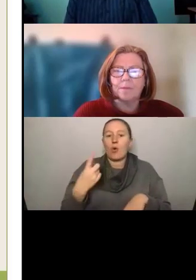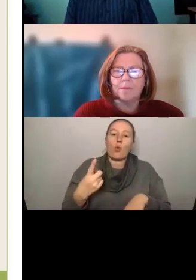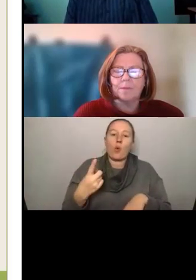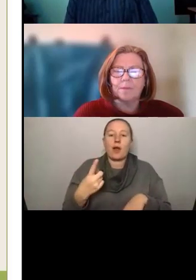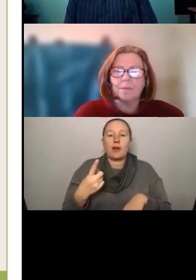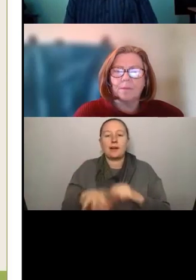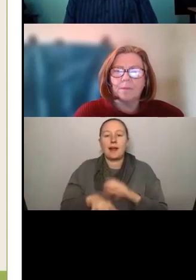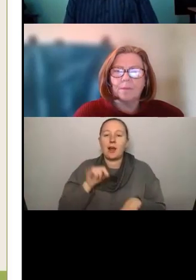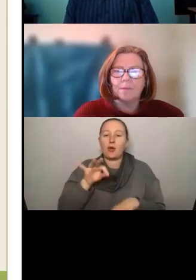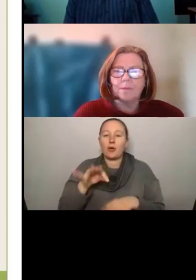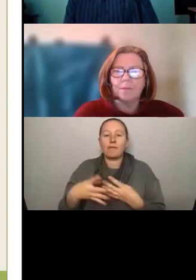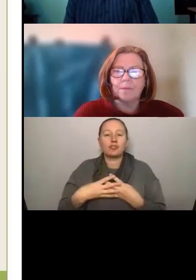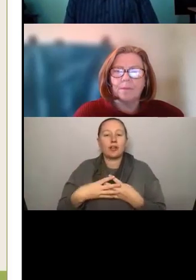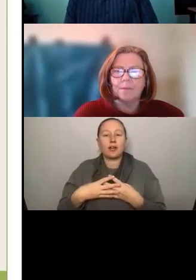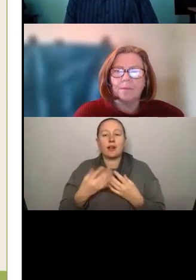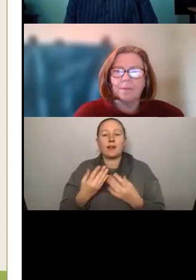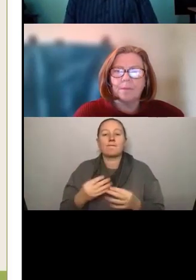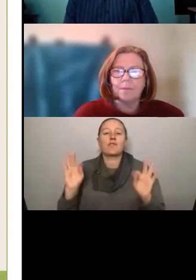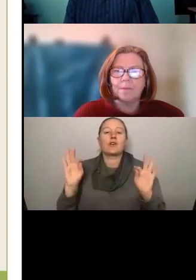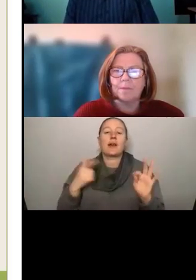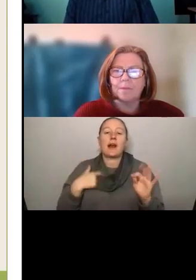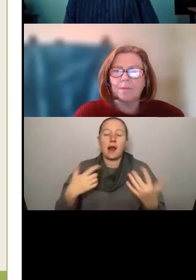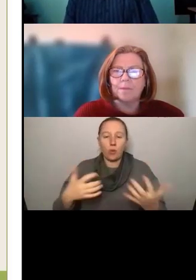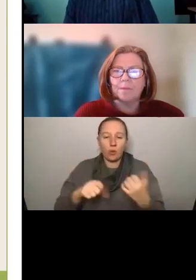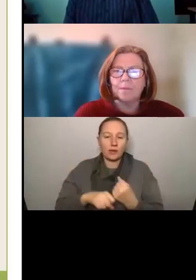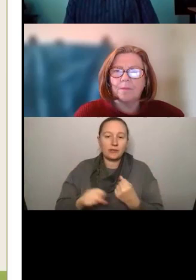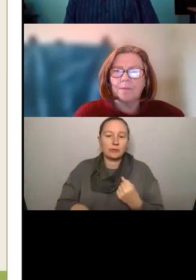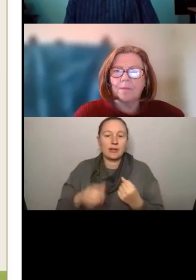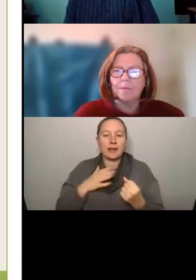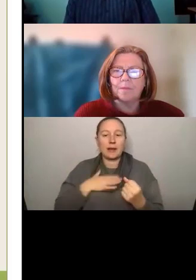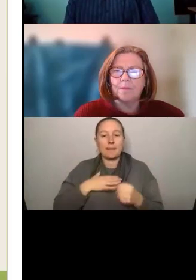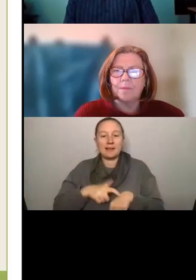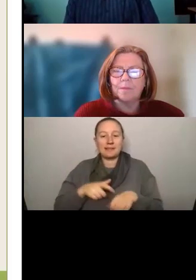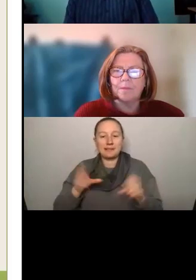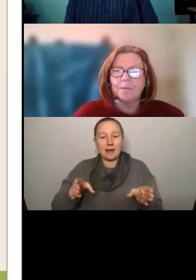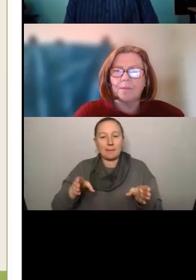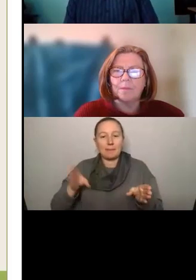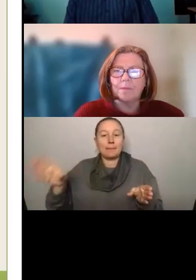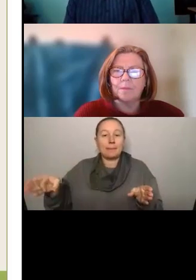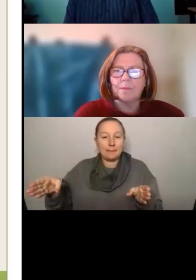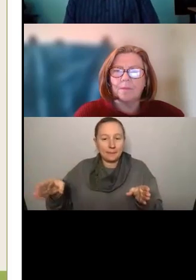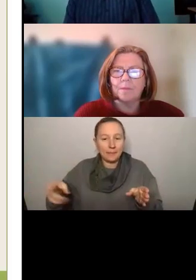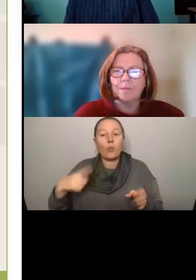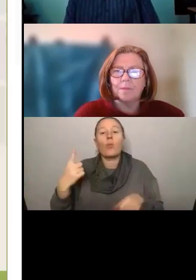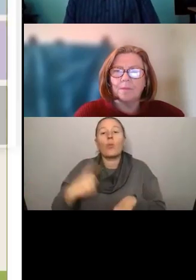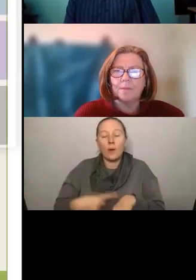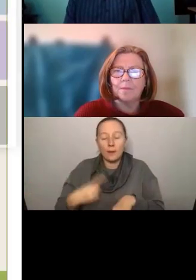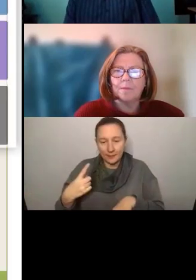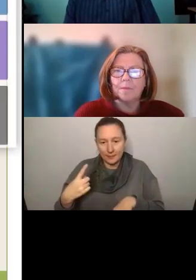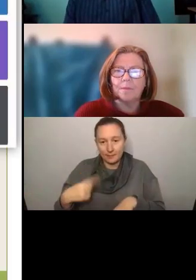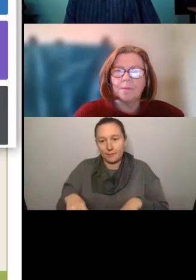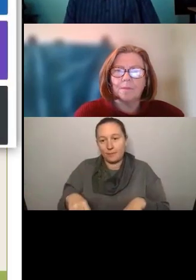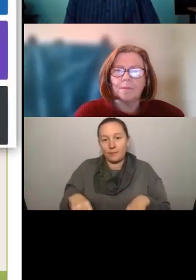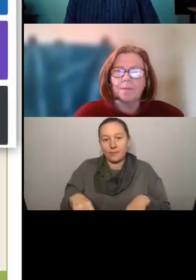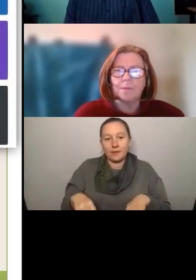one "I want to extend my grant period opportunity" and once you've used that,